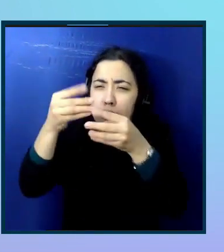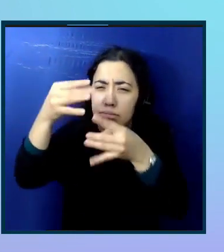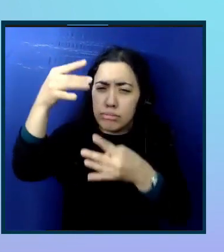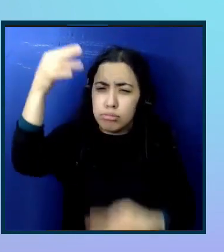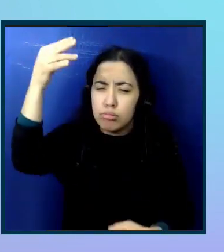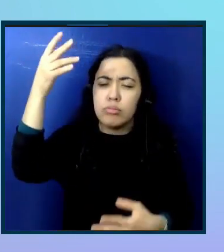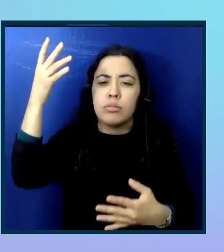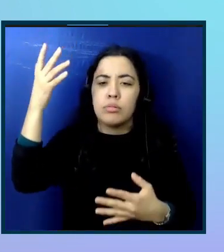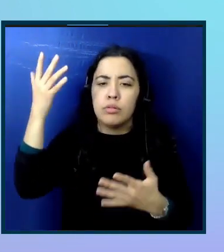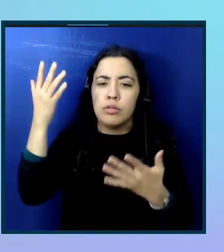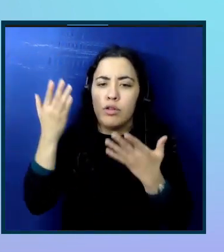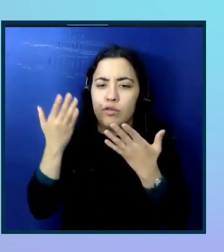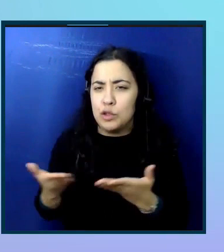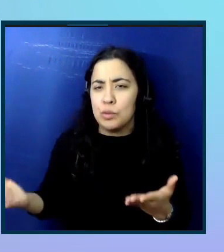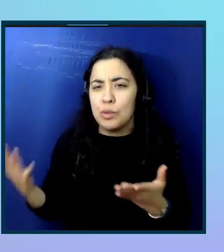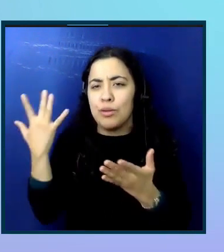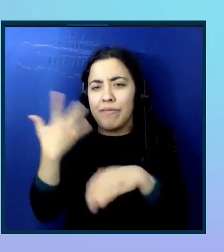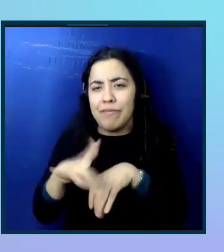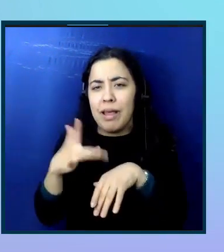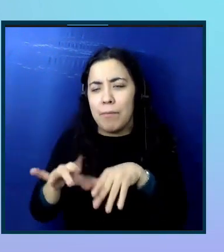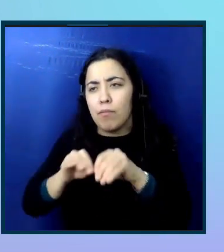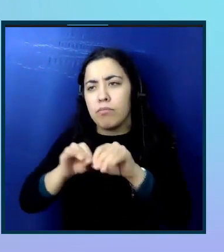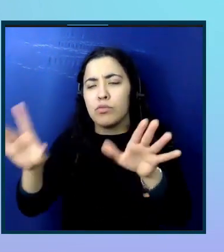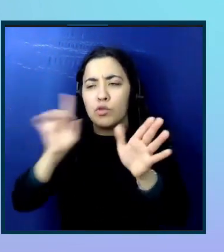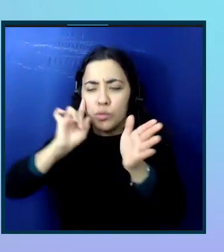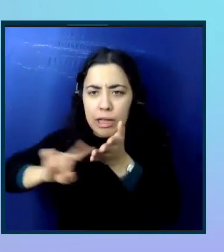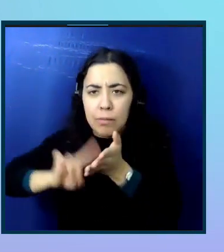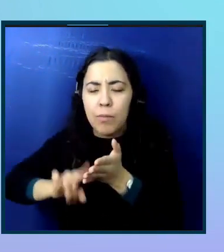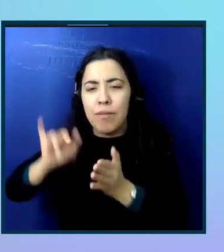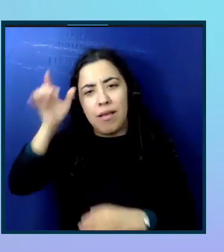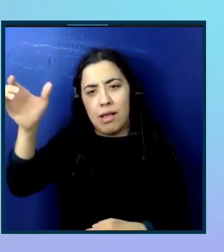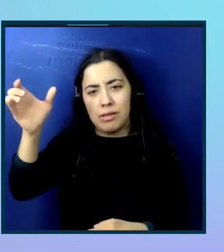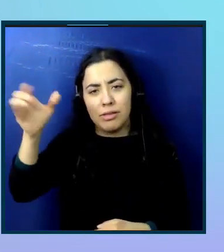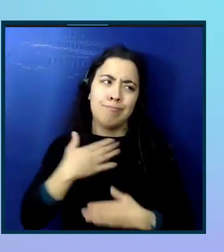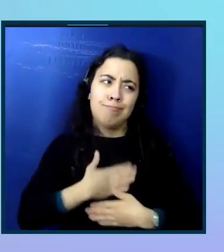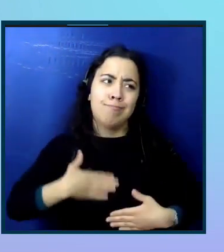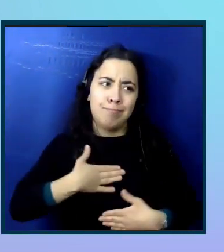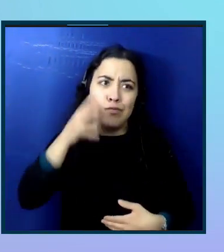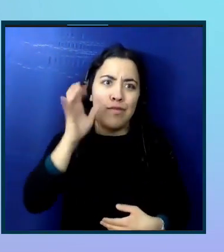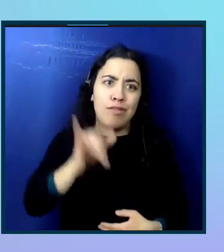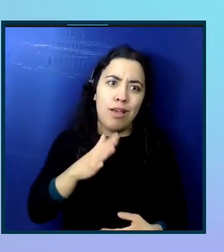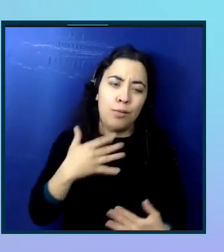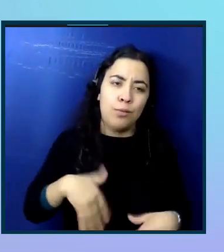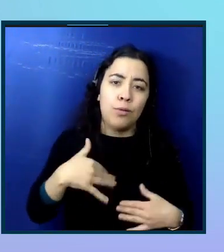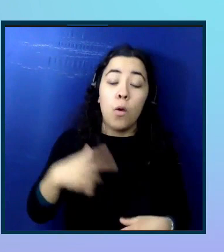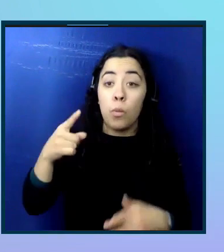to support this whole idea. Yeah, well I'm glad to hear that. I'm glad to hear that. One person asked, too, we've got your email address.